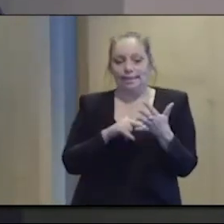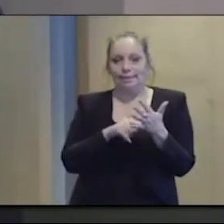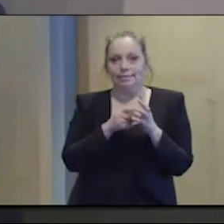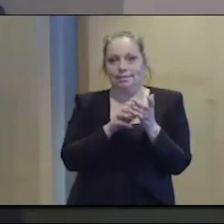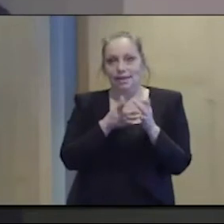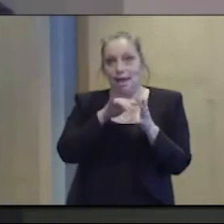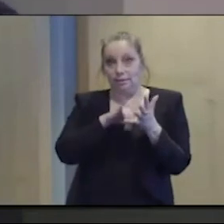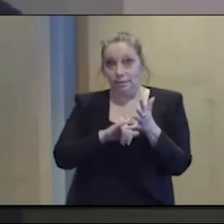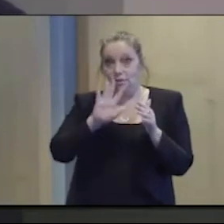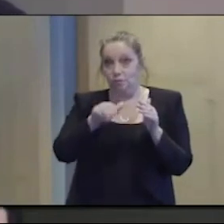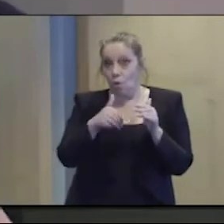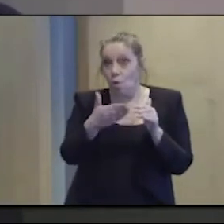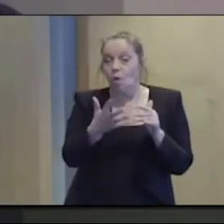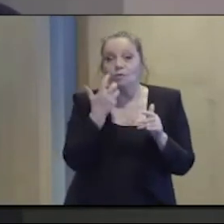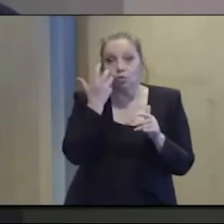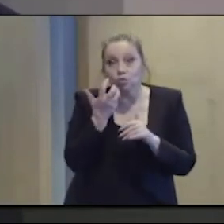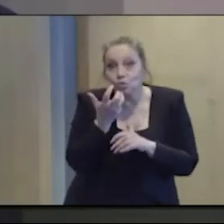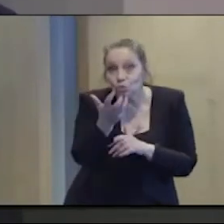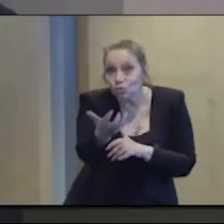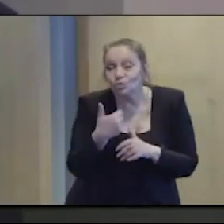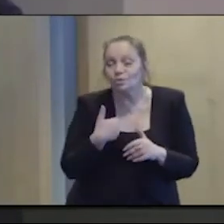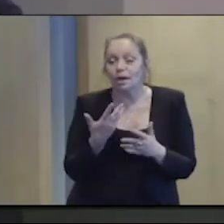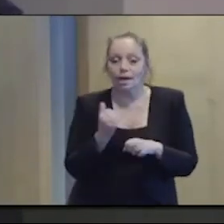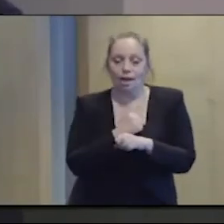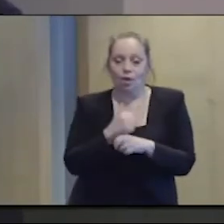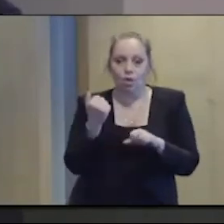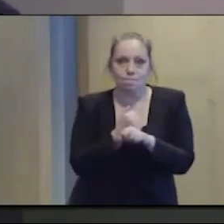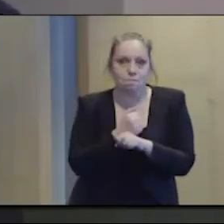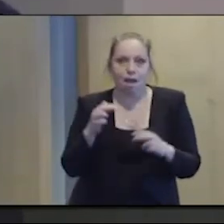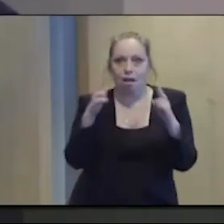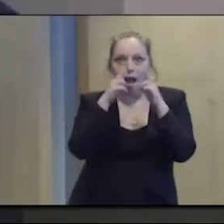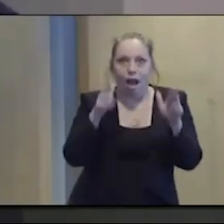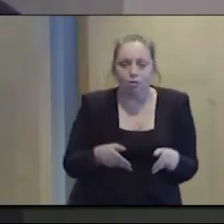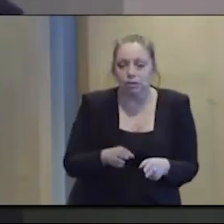that that's important in terms of how we build our buildings and we have a housing crisis so